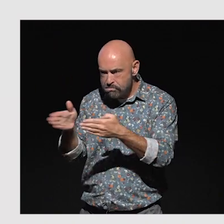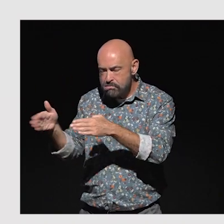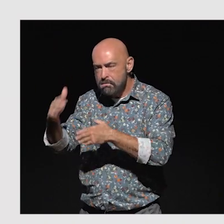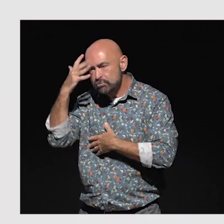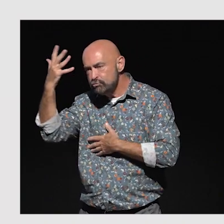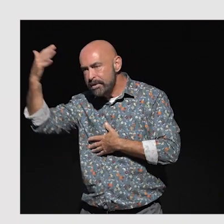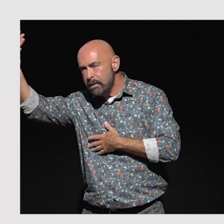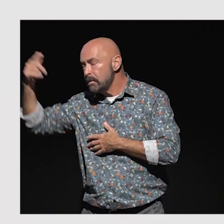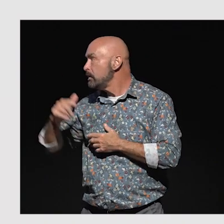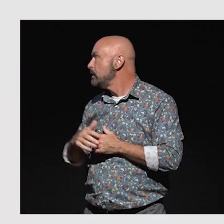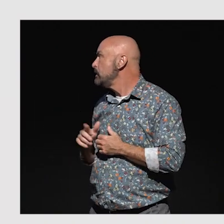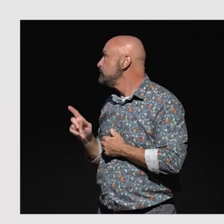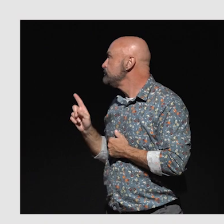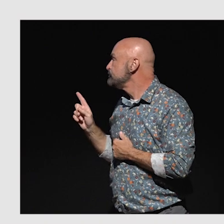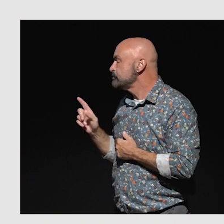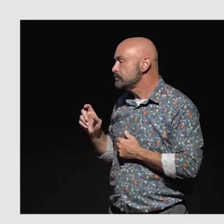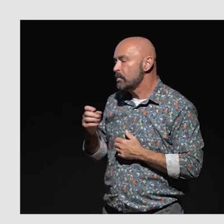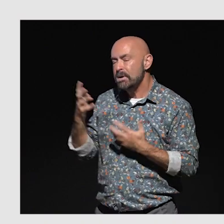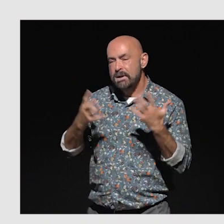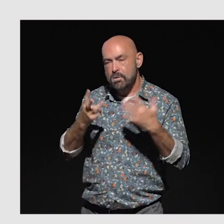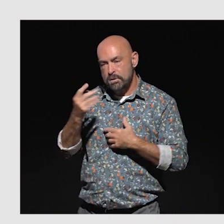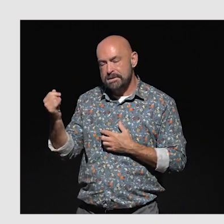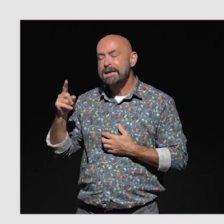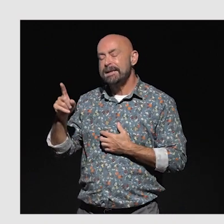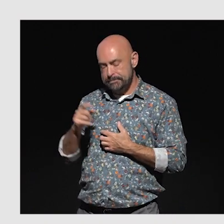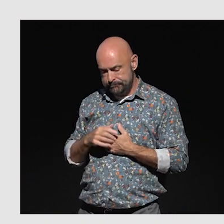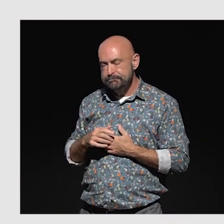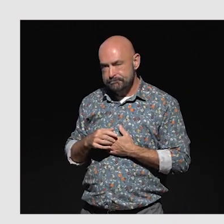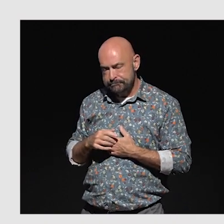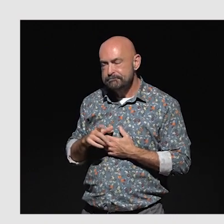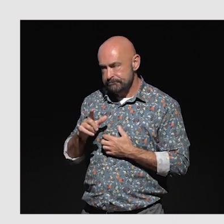but in '36, he chooses to, as it were,